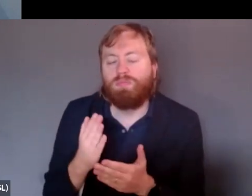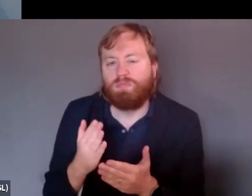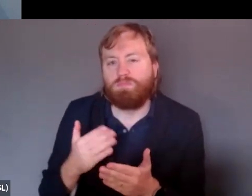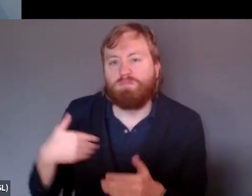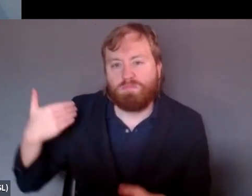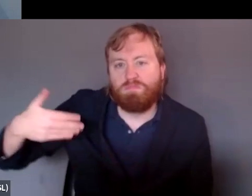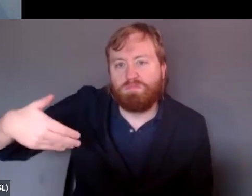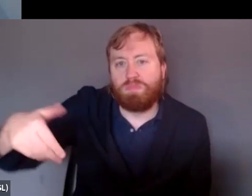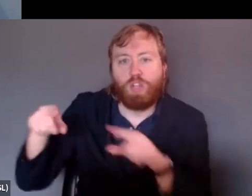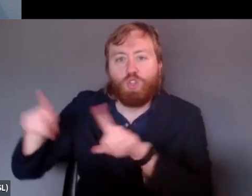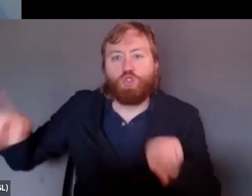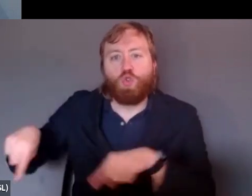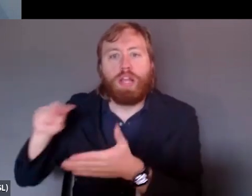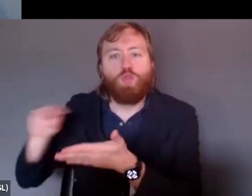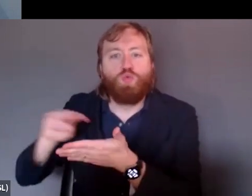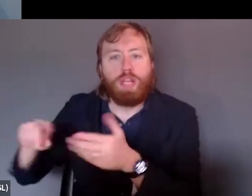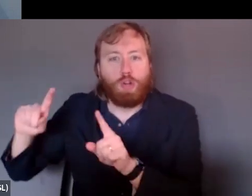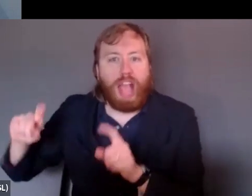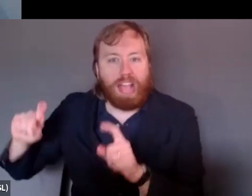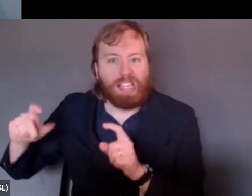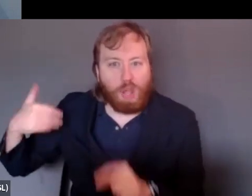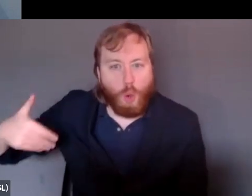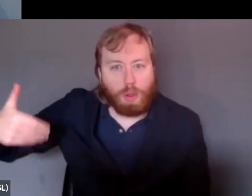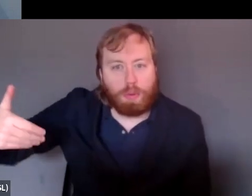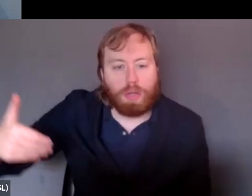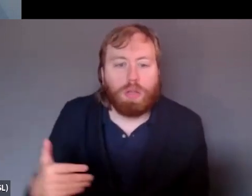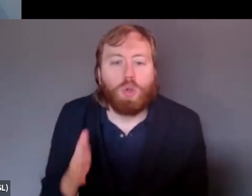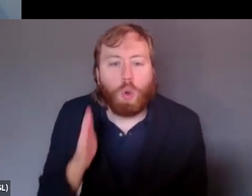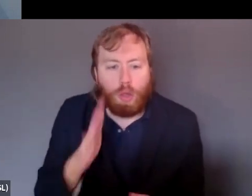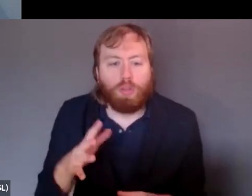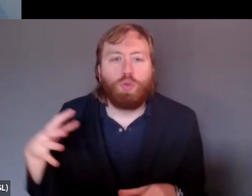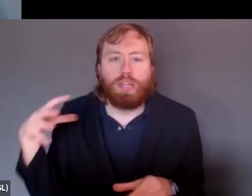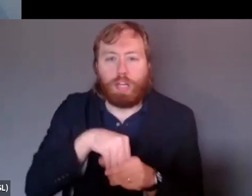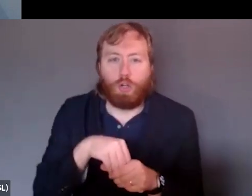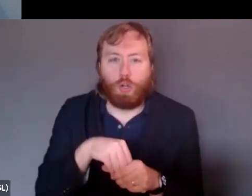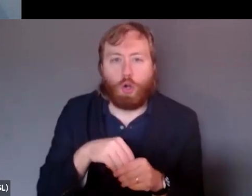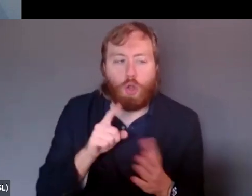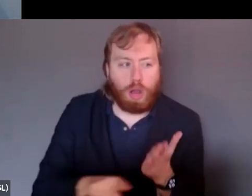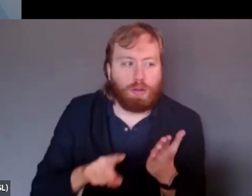Then at other key points, we'll have our internal auditor do the full round of accessibility testing.